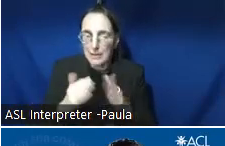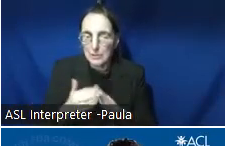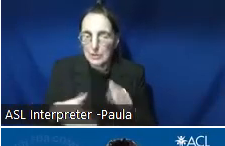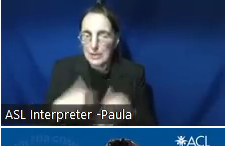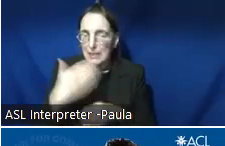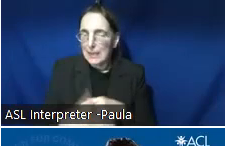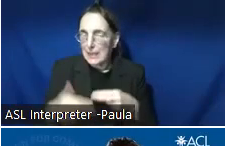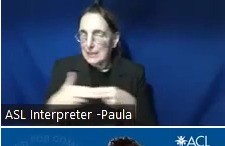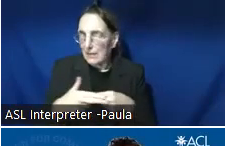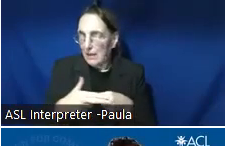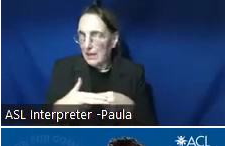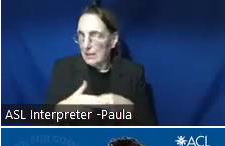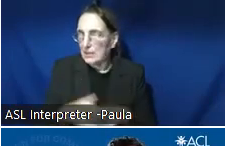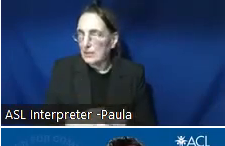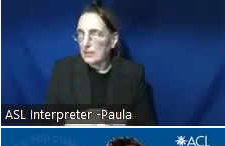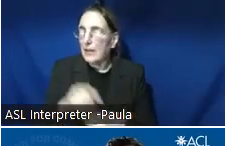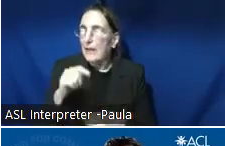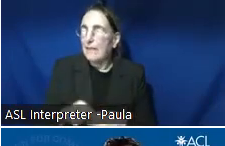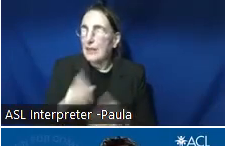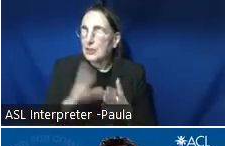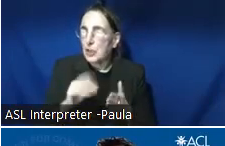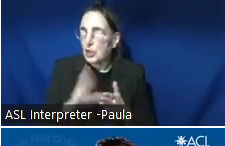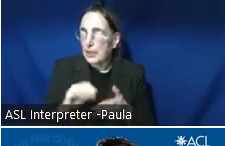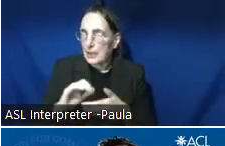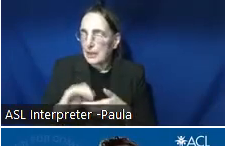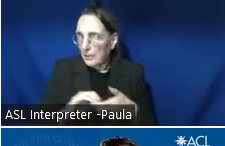This learning collaborative is a technical assistance